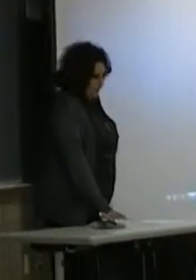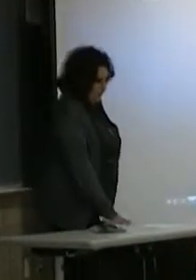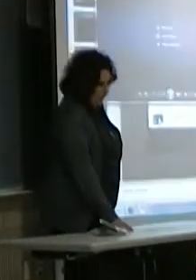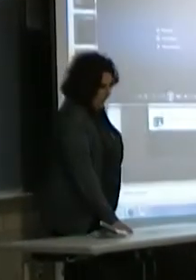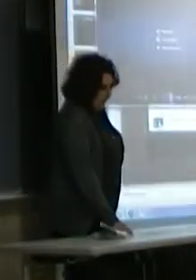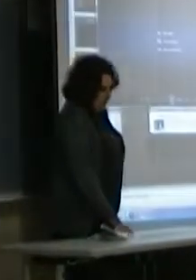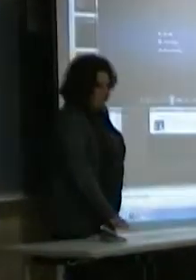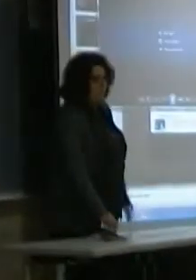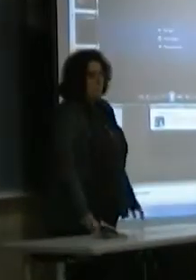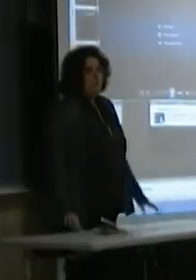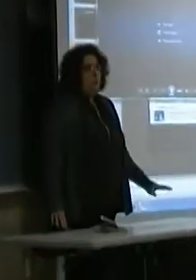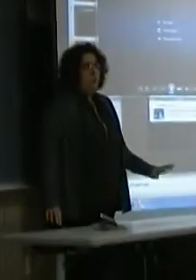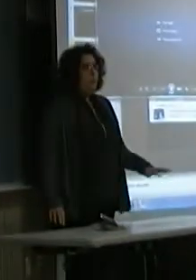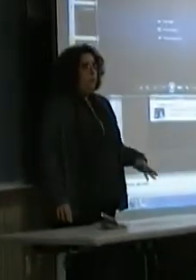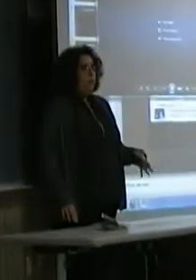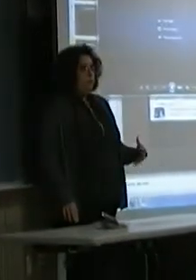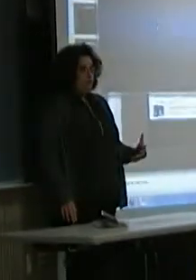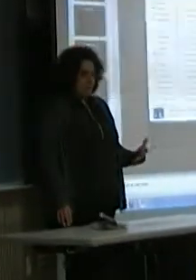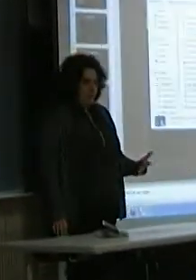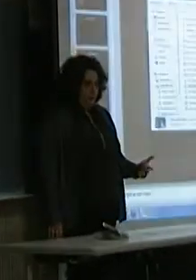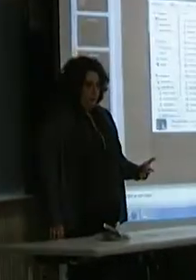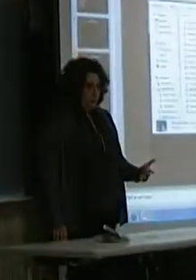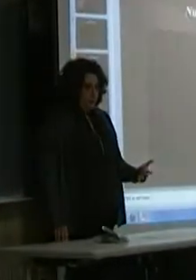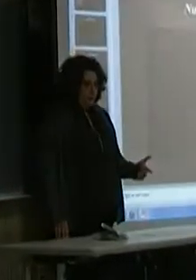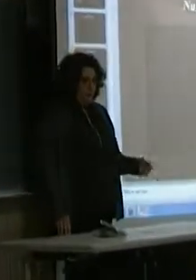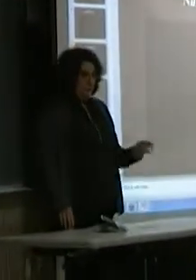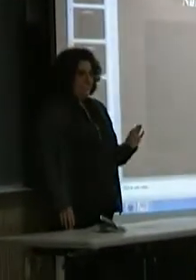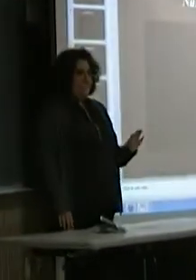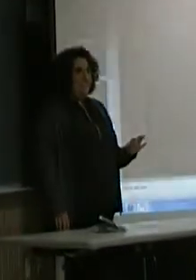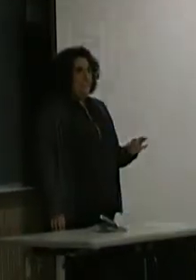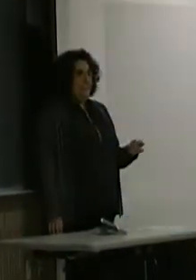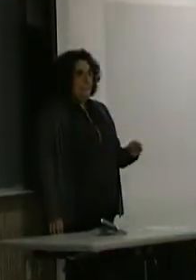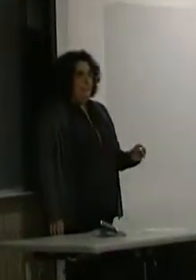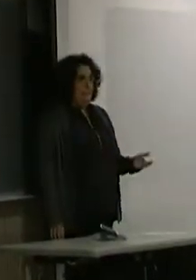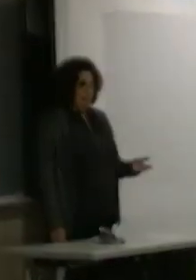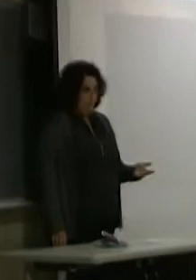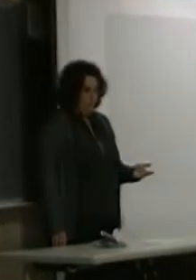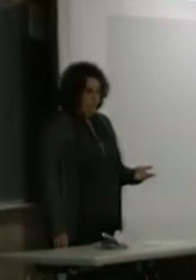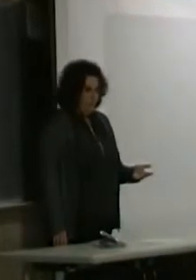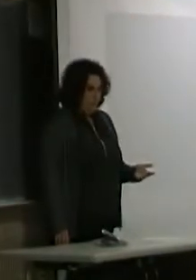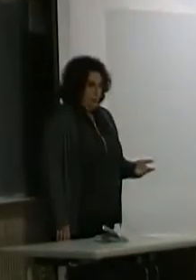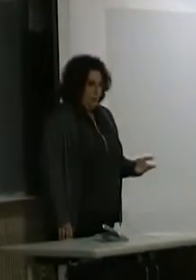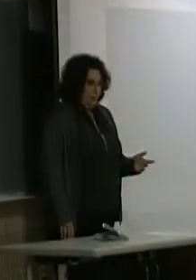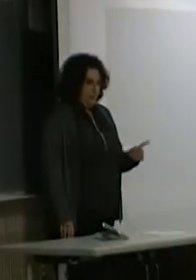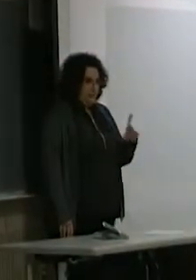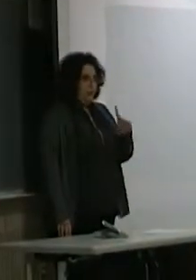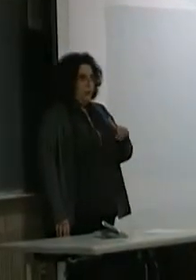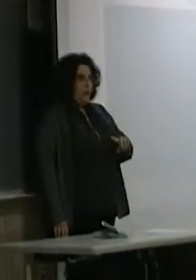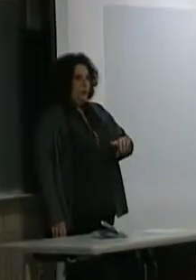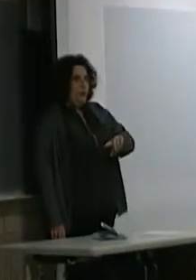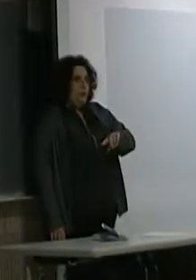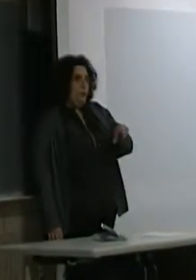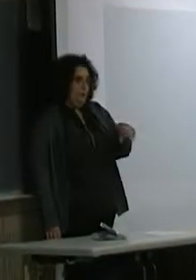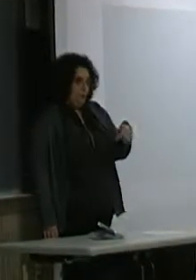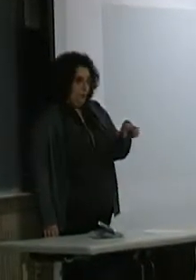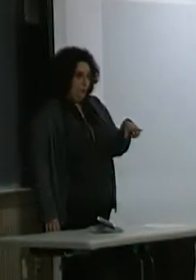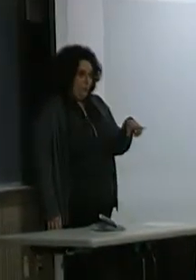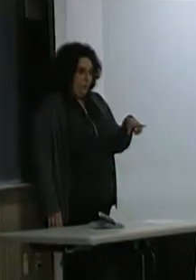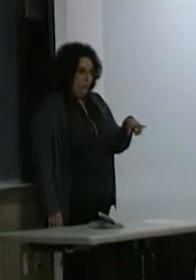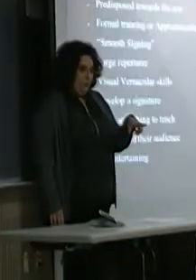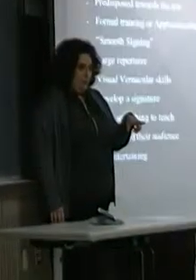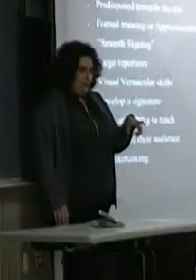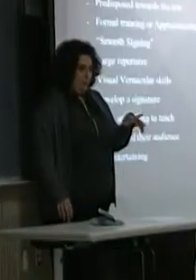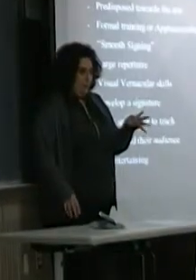As you can imagine, being a storyteller takes skill in ASL but did you know that those who